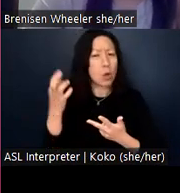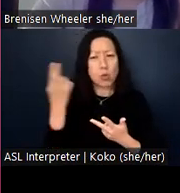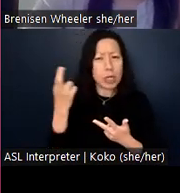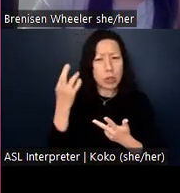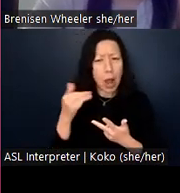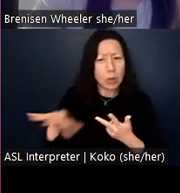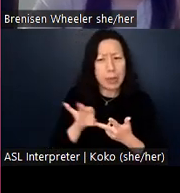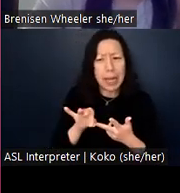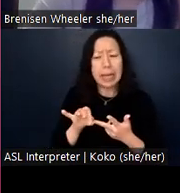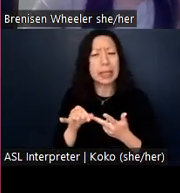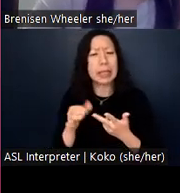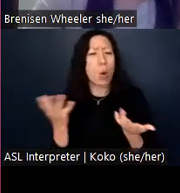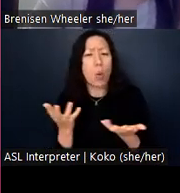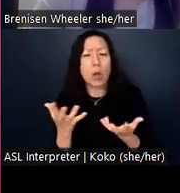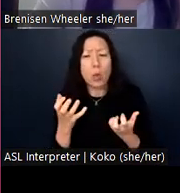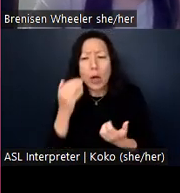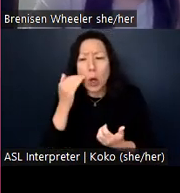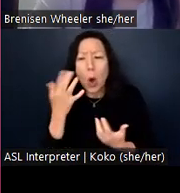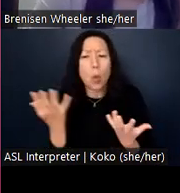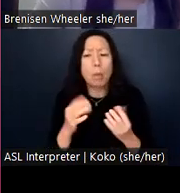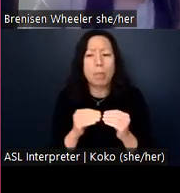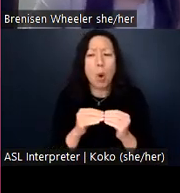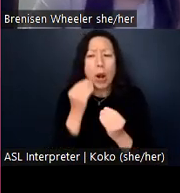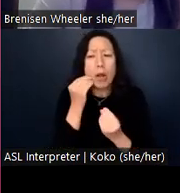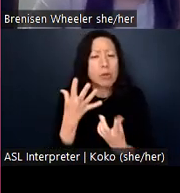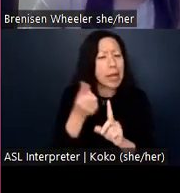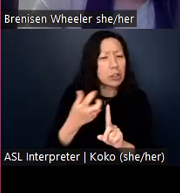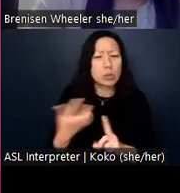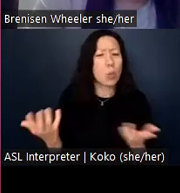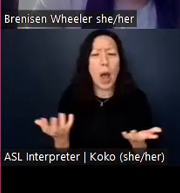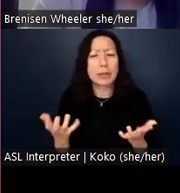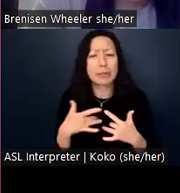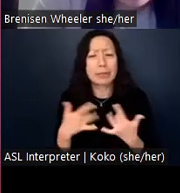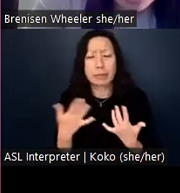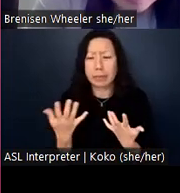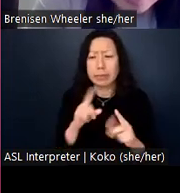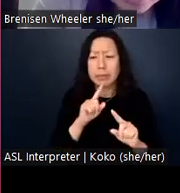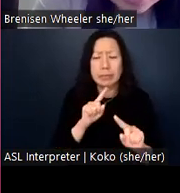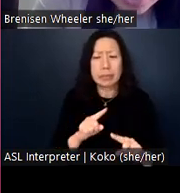more information? What do you want to have? 13:17:04 Okay, a lot of people are saying,